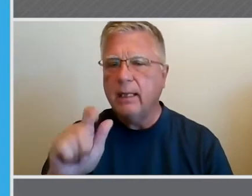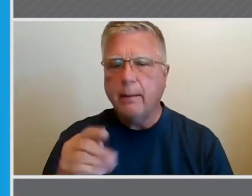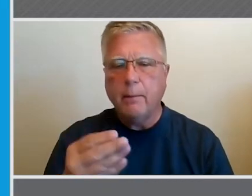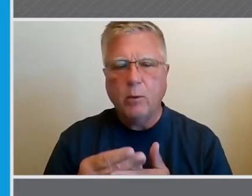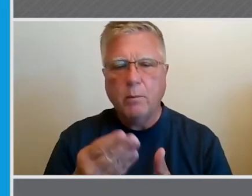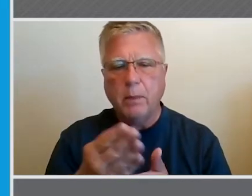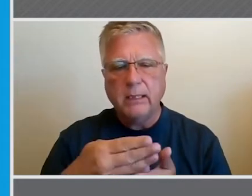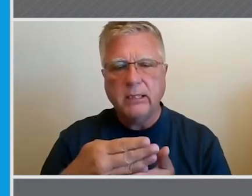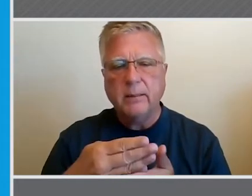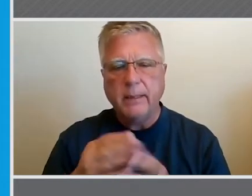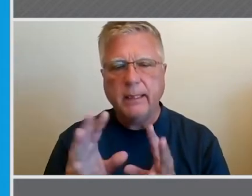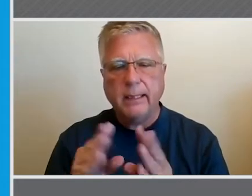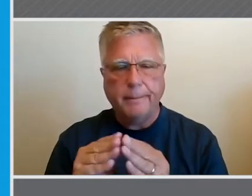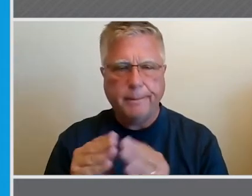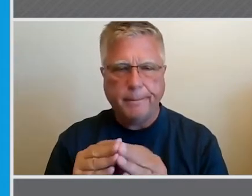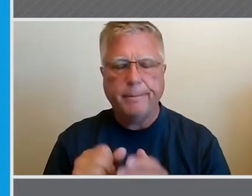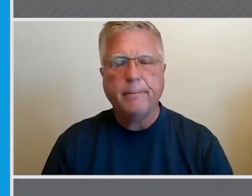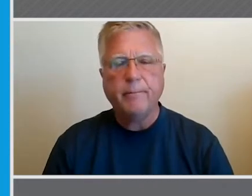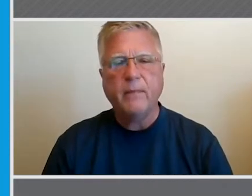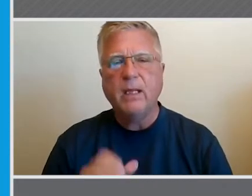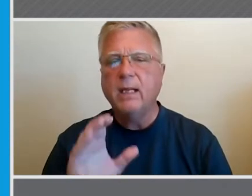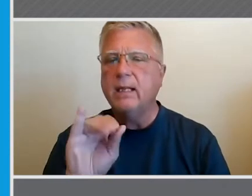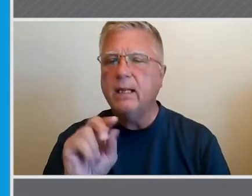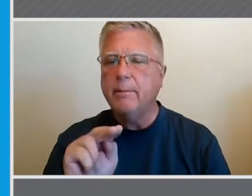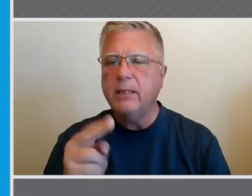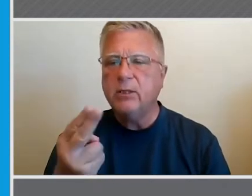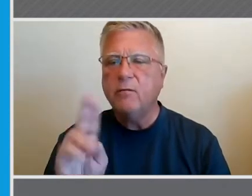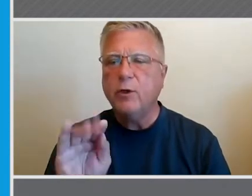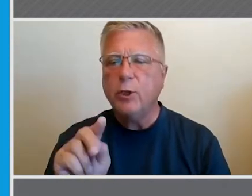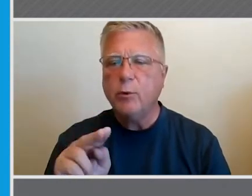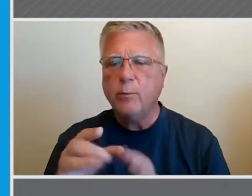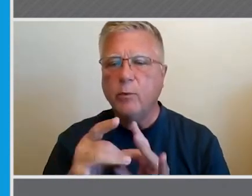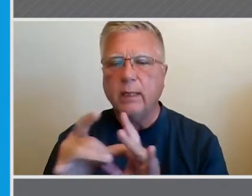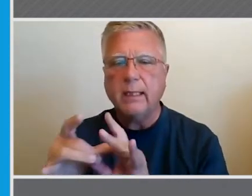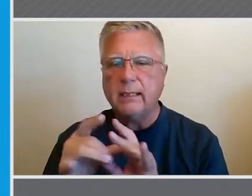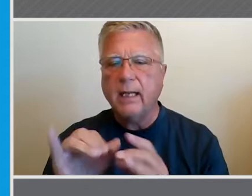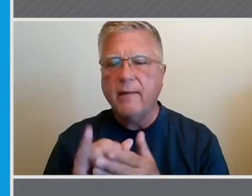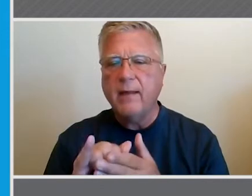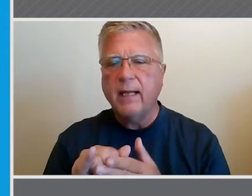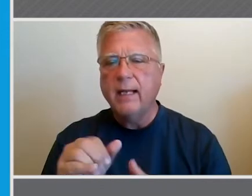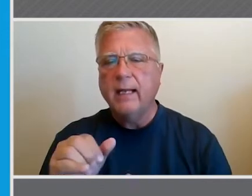So the Commission on Human Relations is the city of Pittsburgh civil rights and horsemen